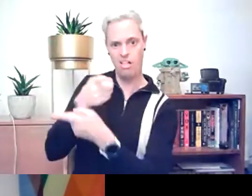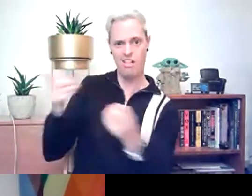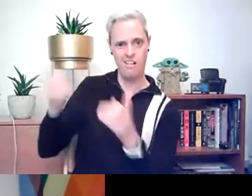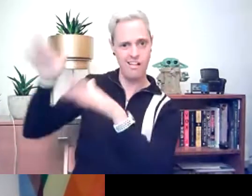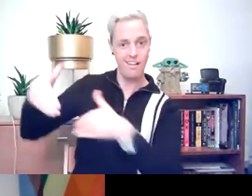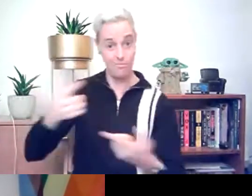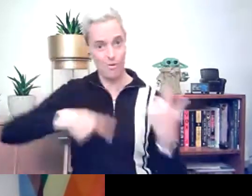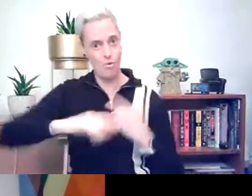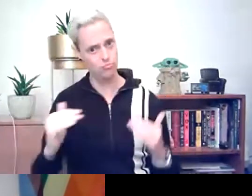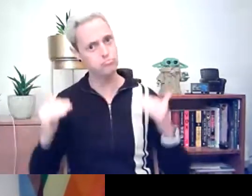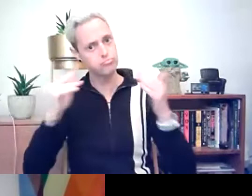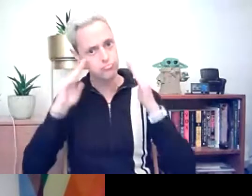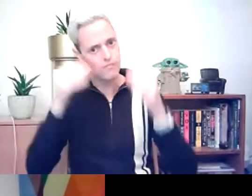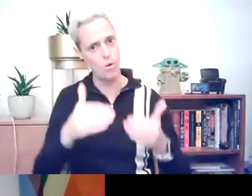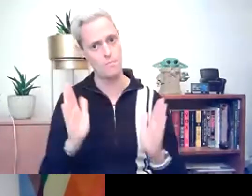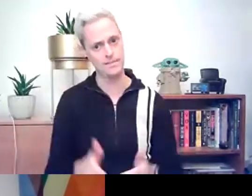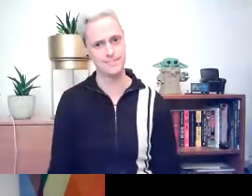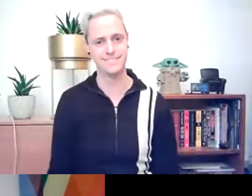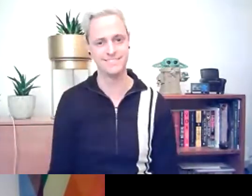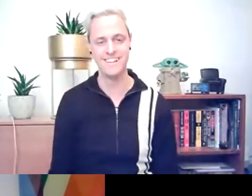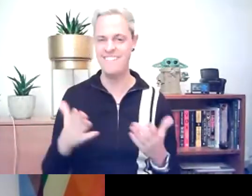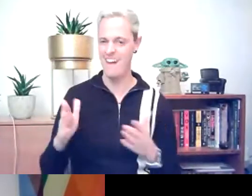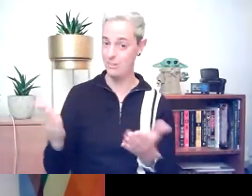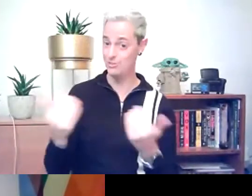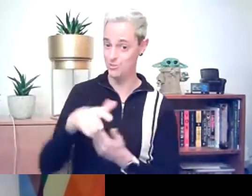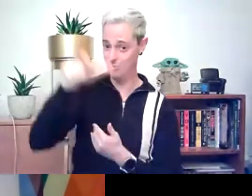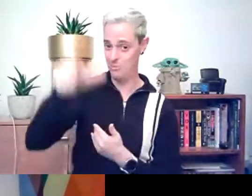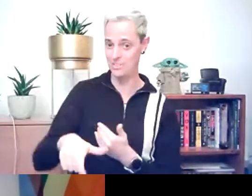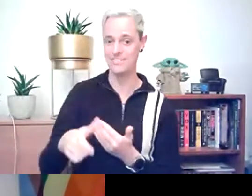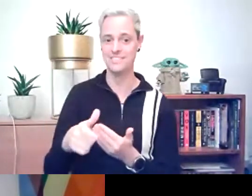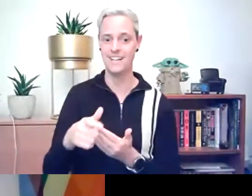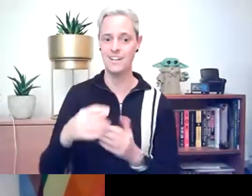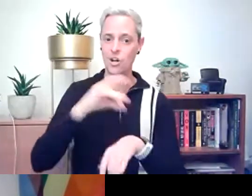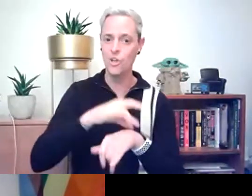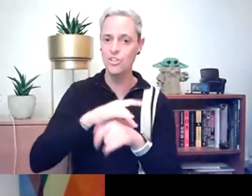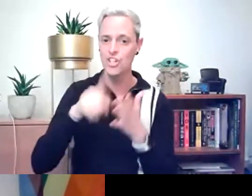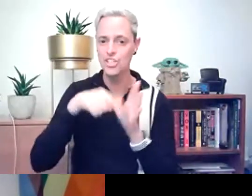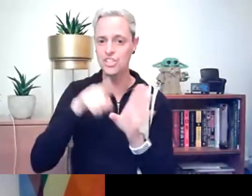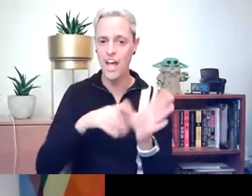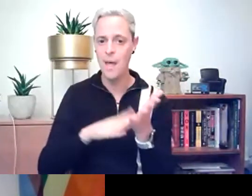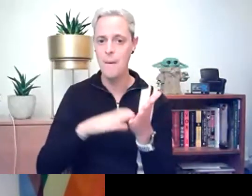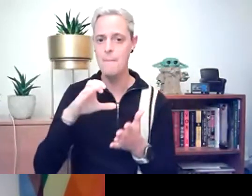who I was, I was pursuing psychology through my degree and and looking at my identity and